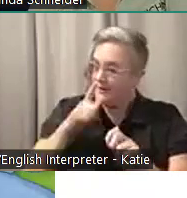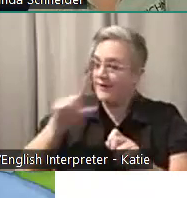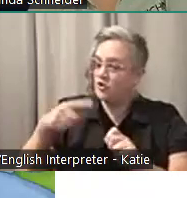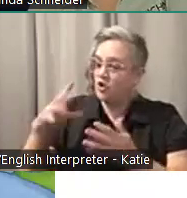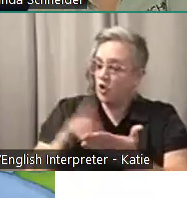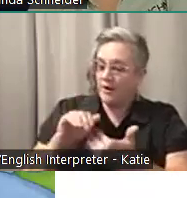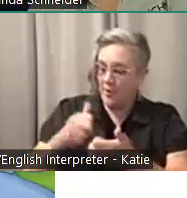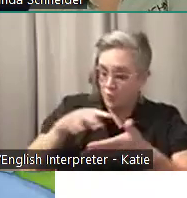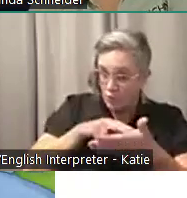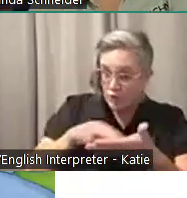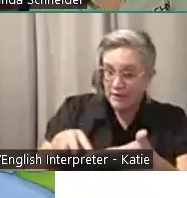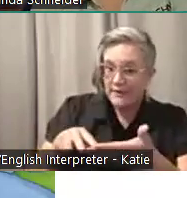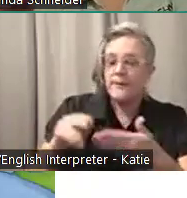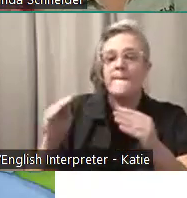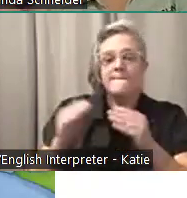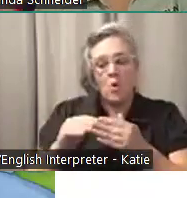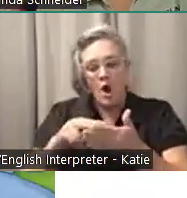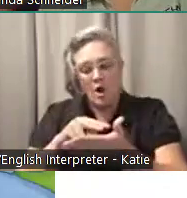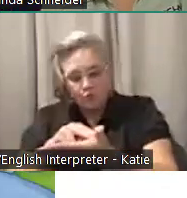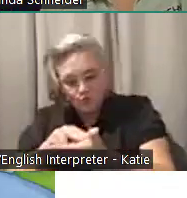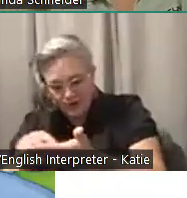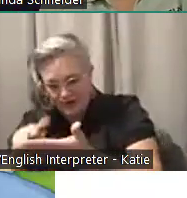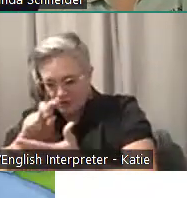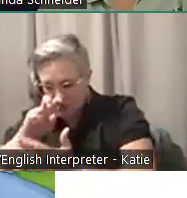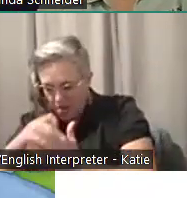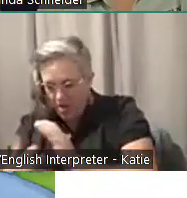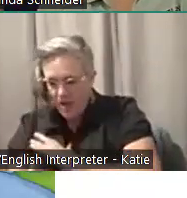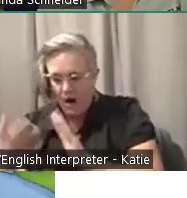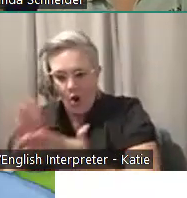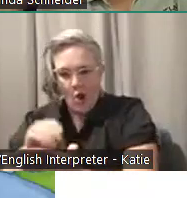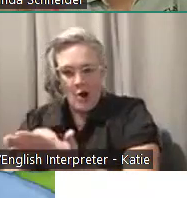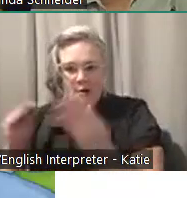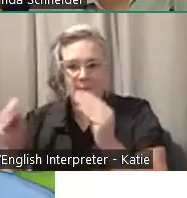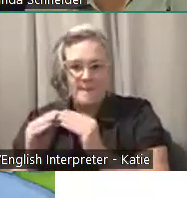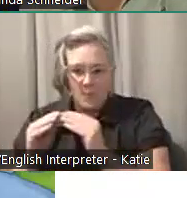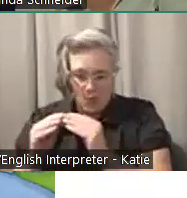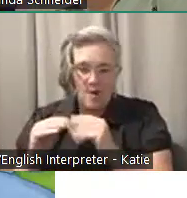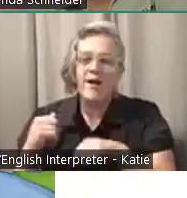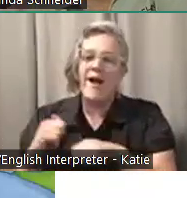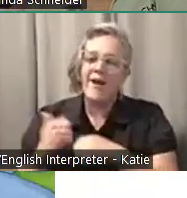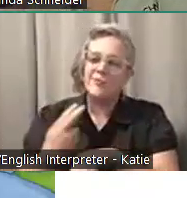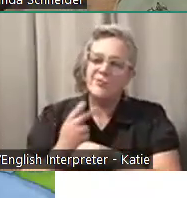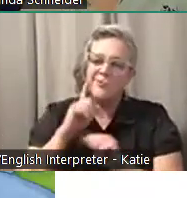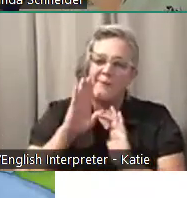into that reading to learn. So how can they build that prior, uh, build that background knowledge?